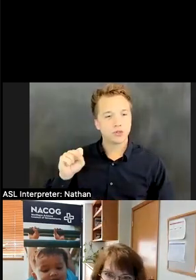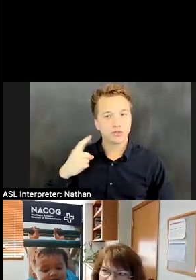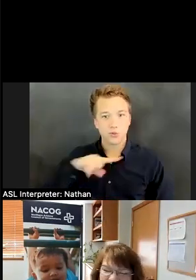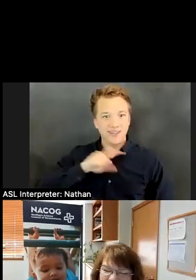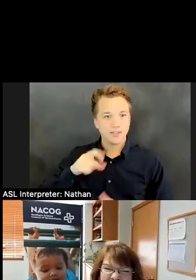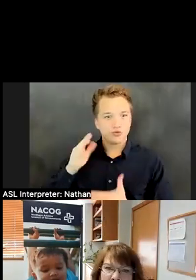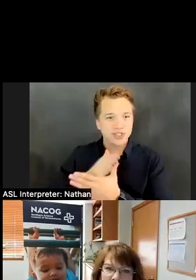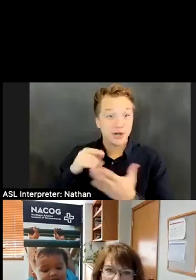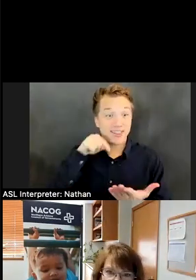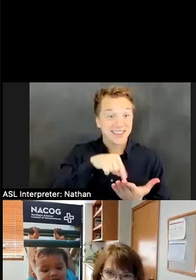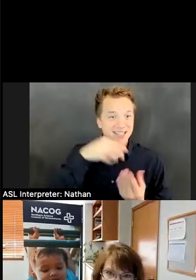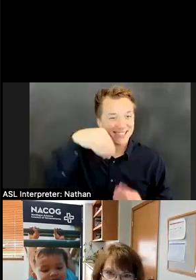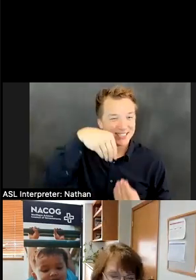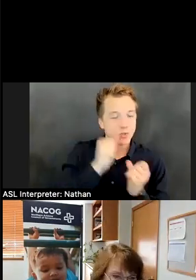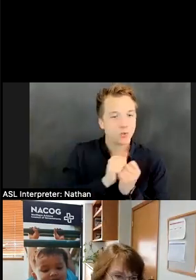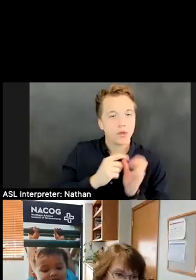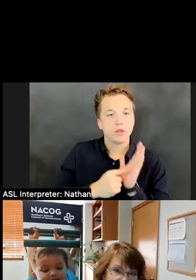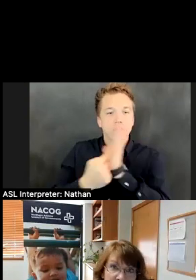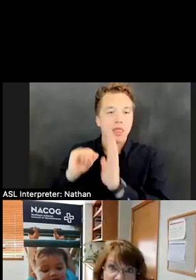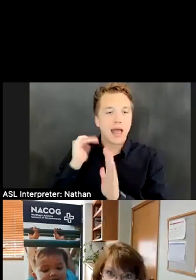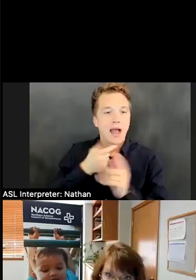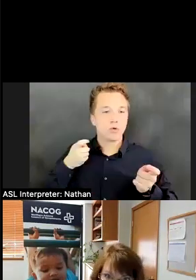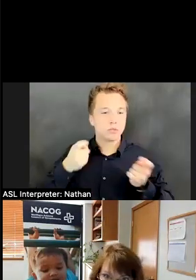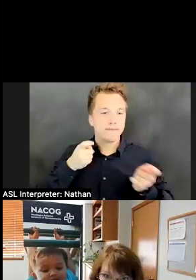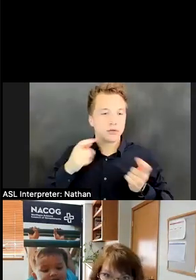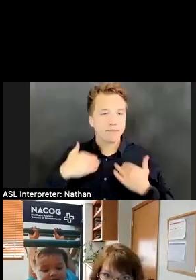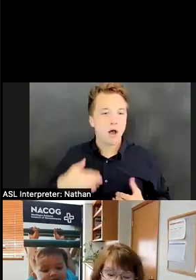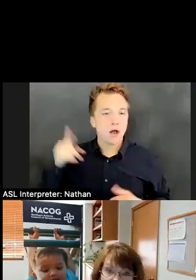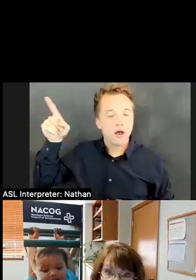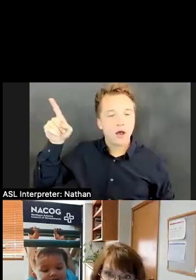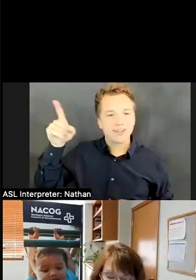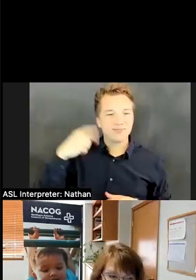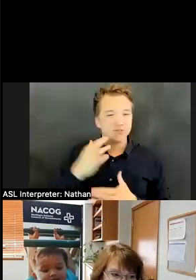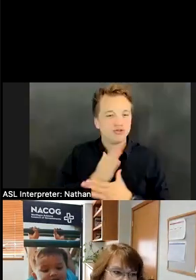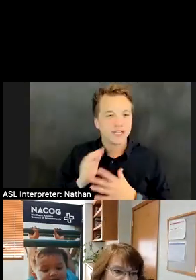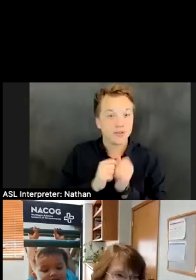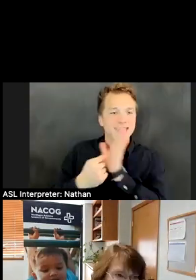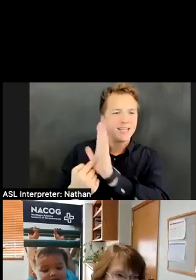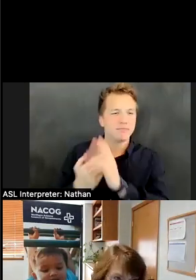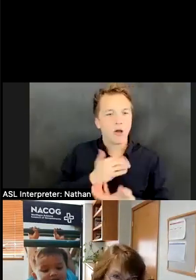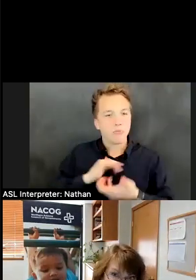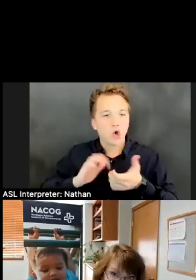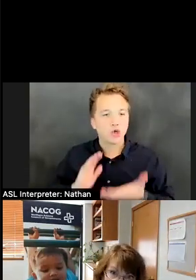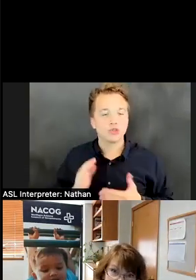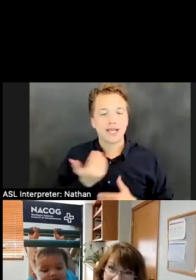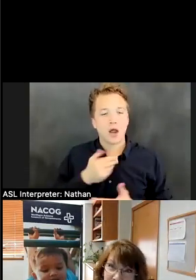They need to see the big picture. We need to share this with our partners, our consultants, our contractors, with the health